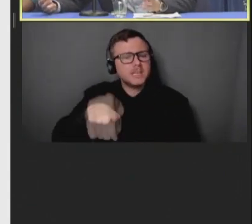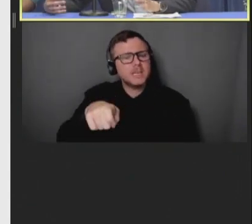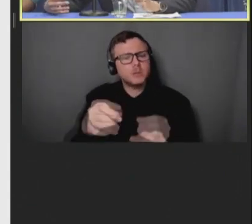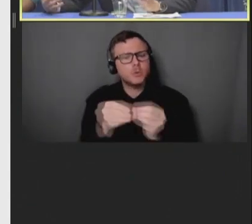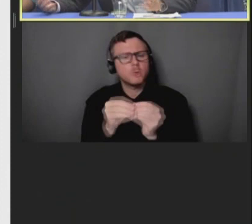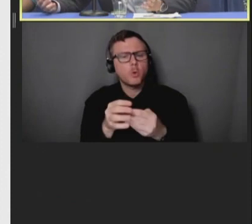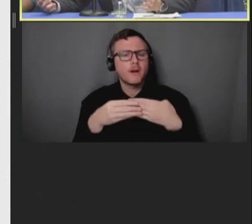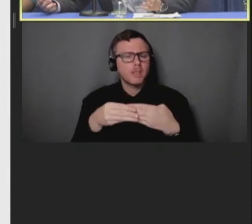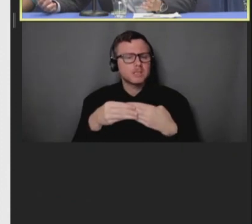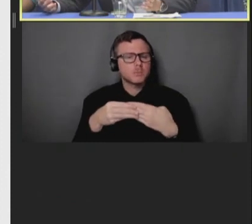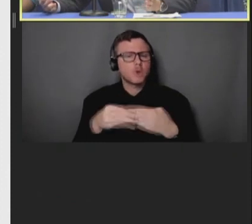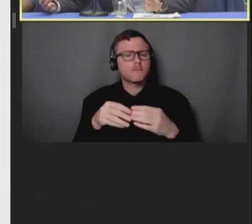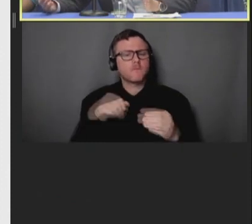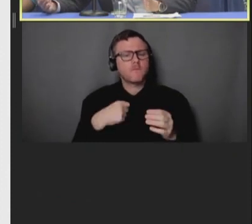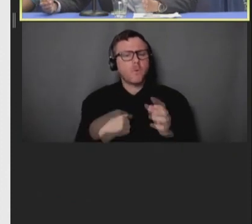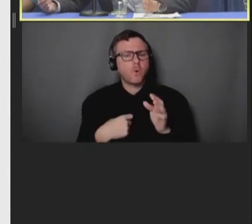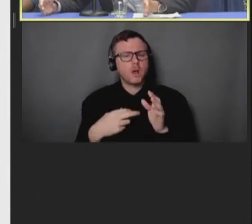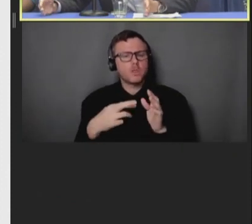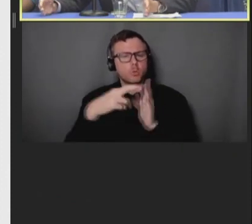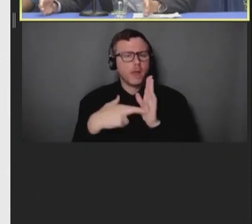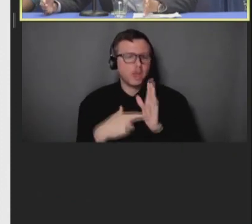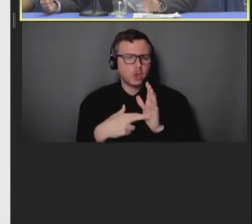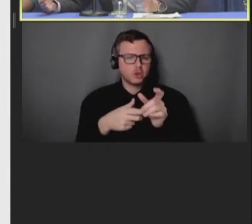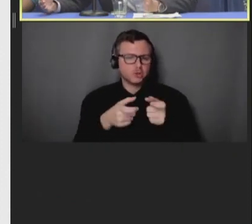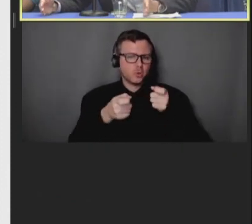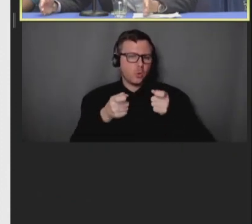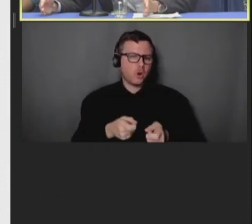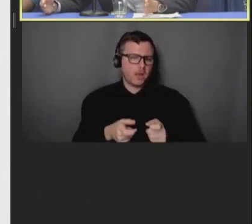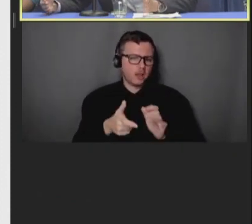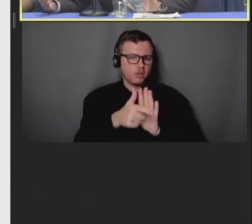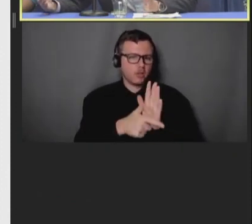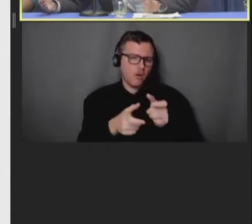or whatever we see as kind of the gold standard from a clinical standpoint or a